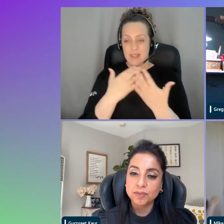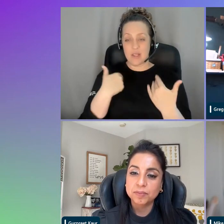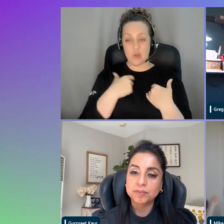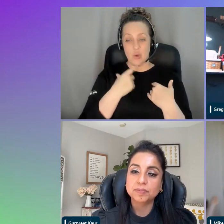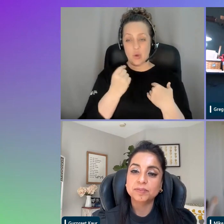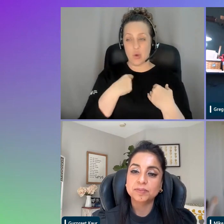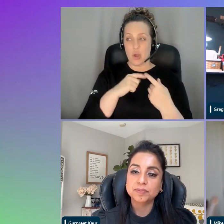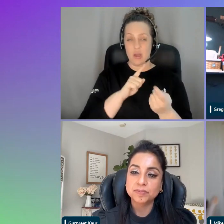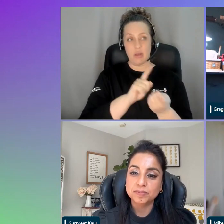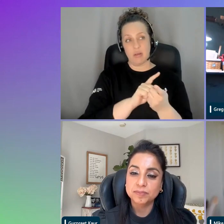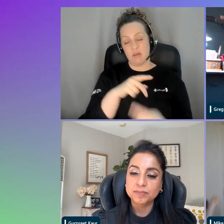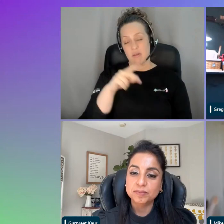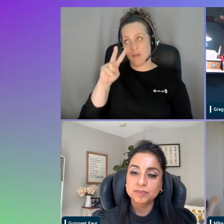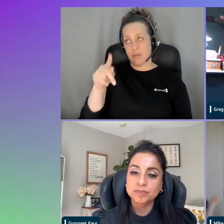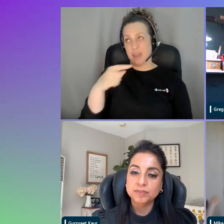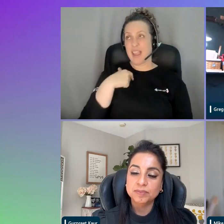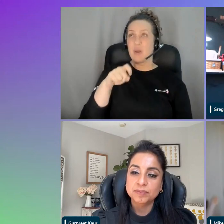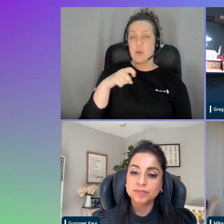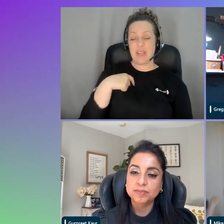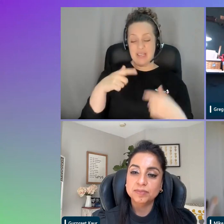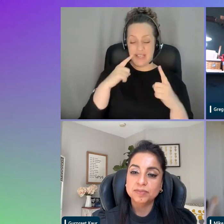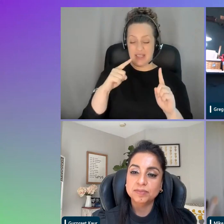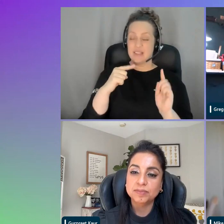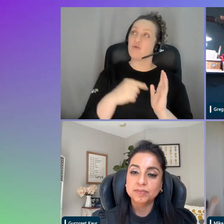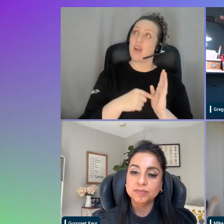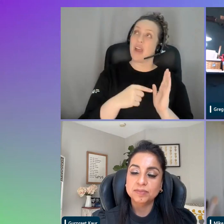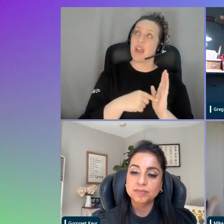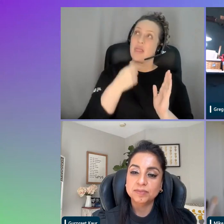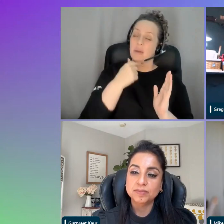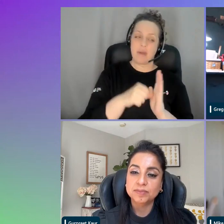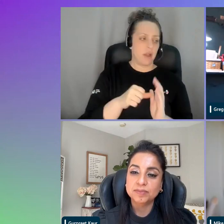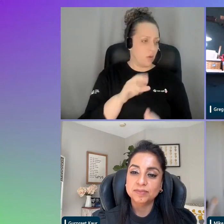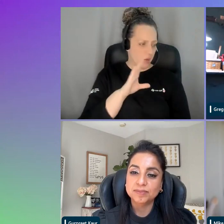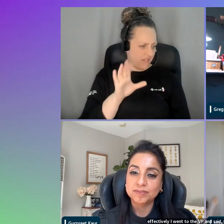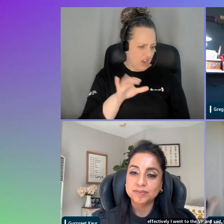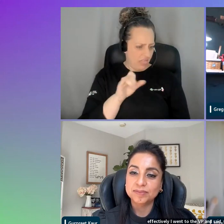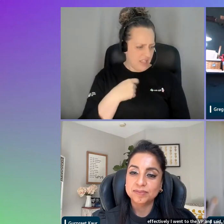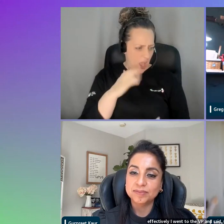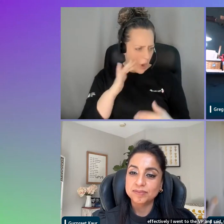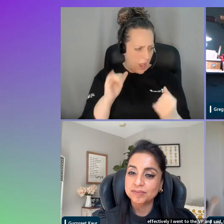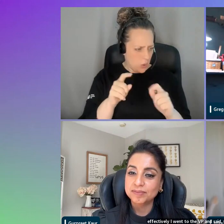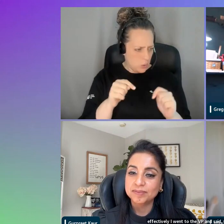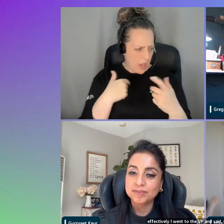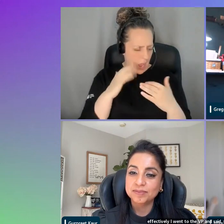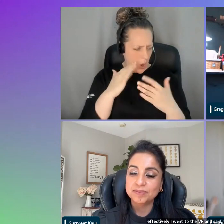effectively I went to the VP and said, we need to get this right. And he's like, we've never done this. I don't know how to do